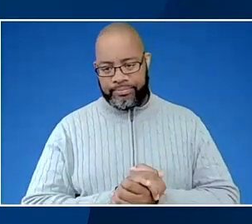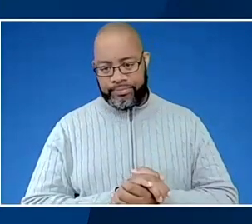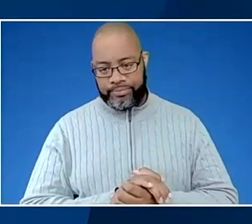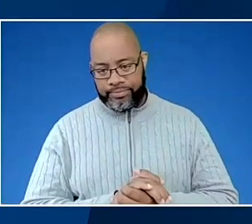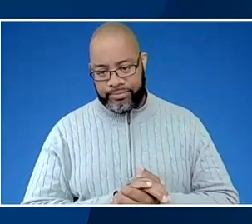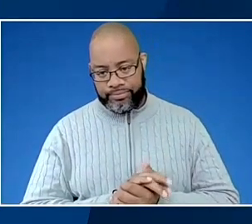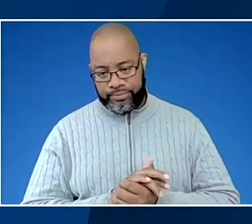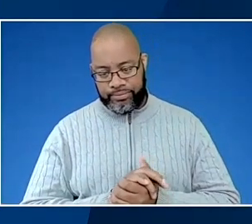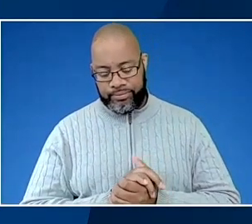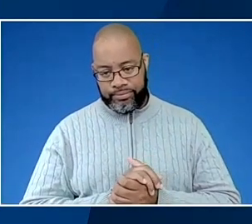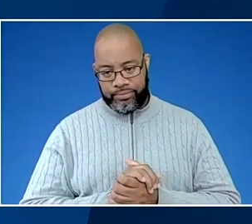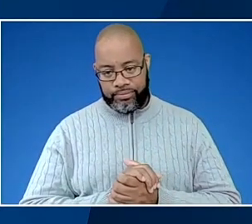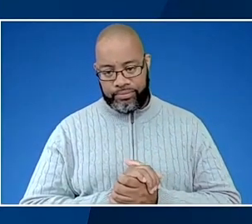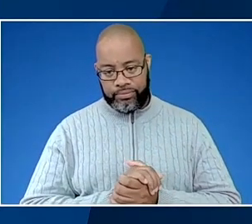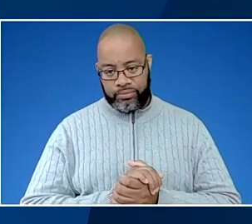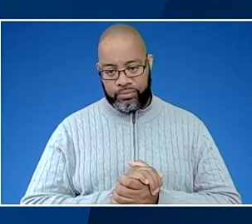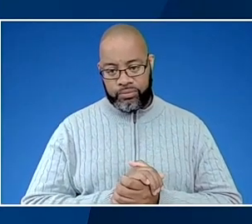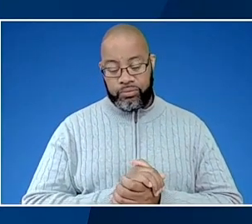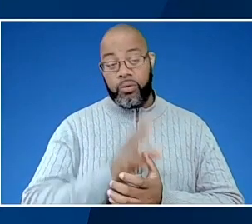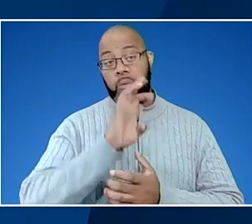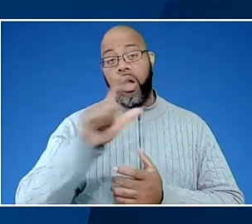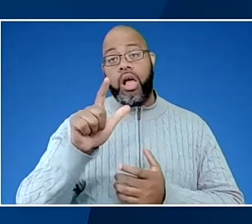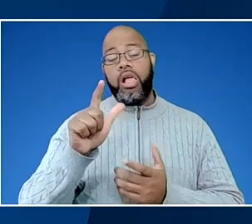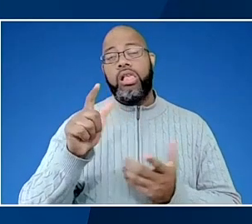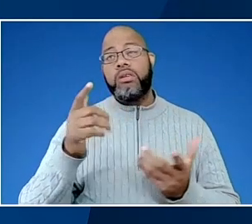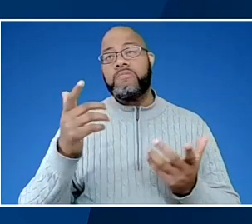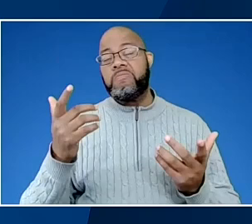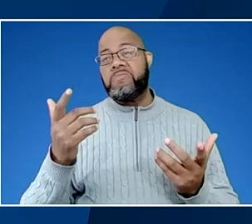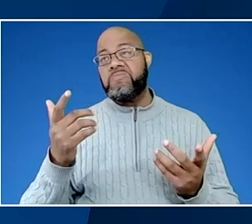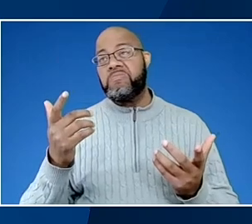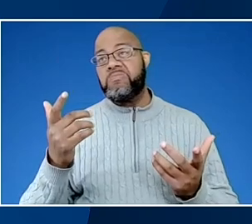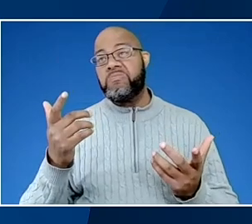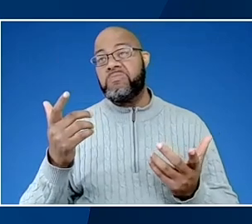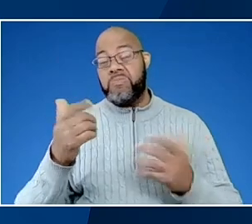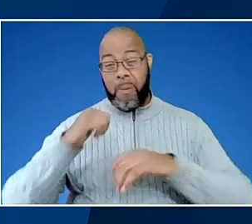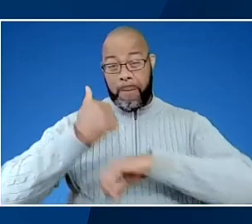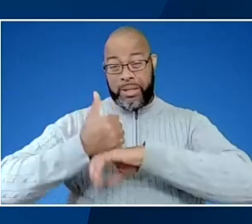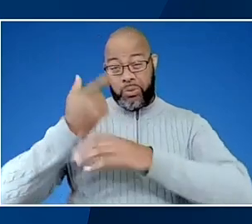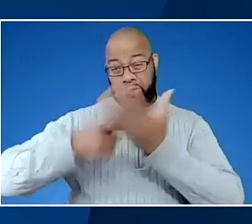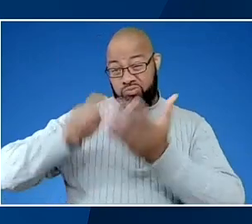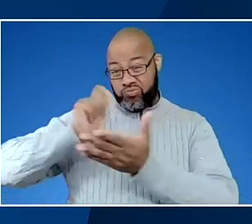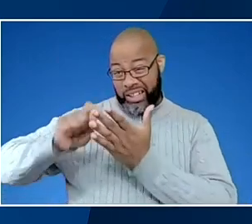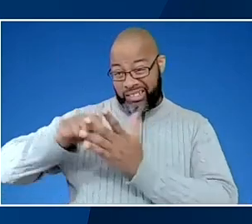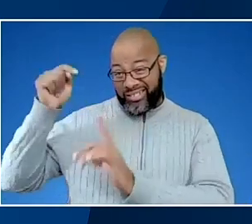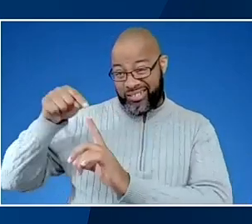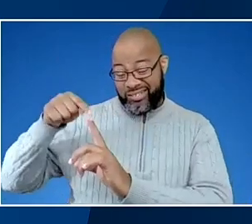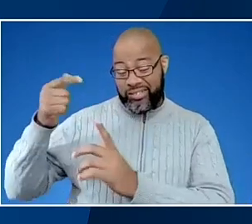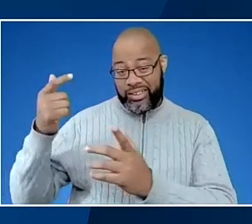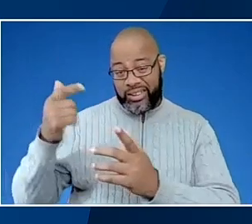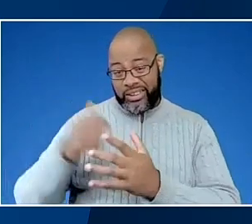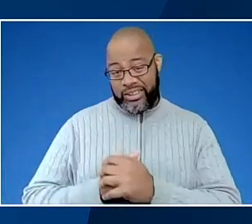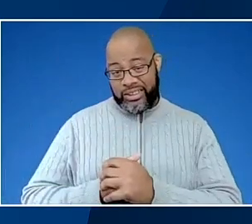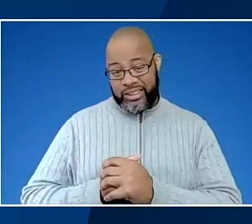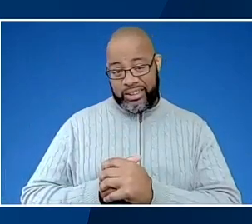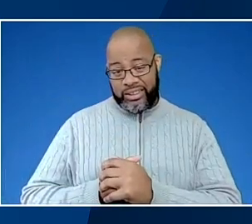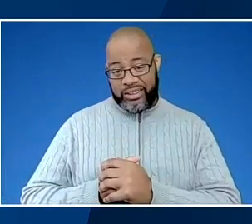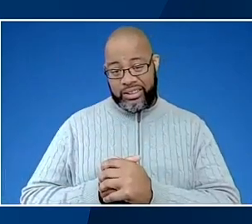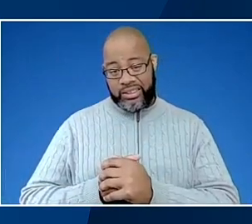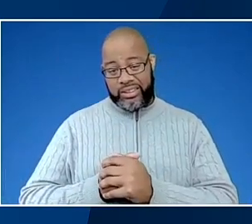Well, we would, based on what is written in the documents, we can support that.